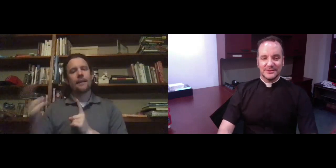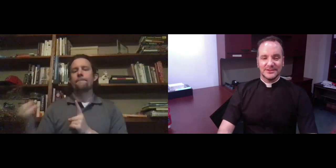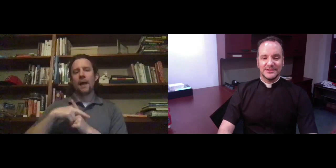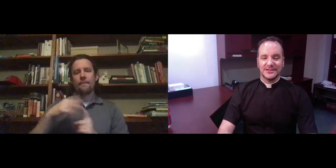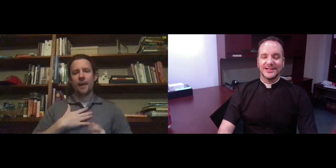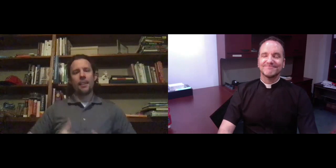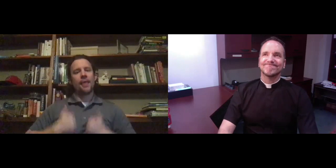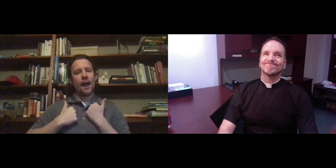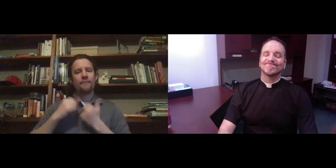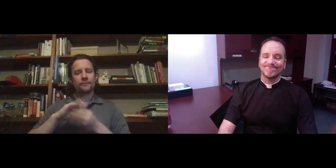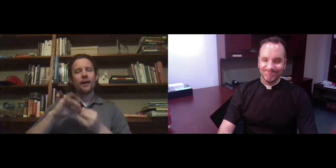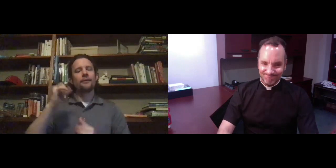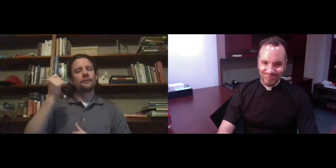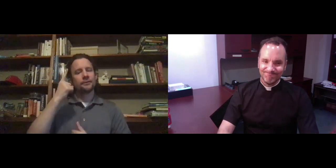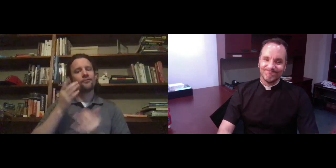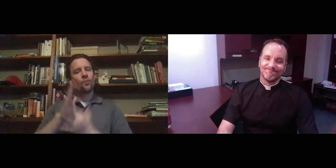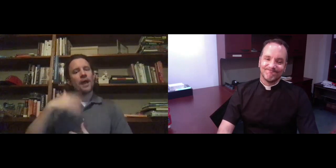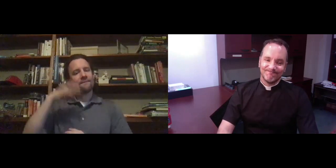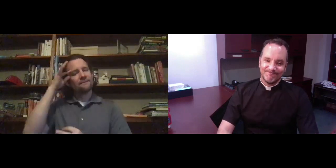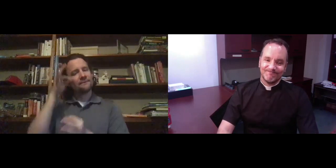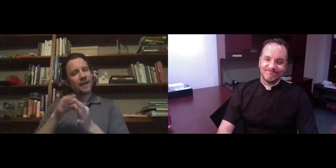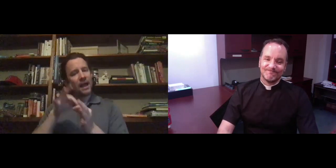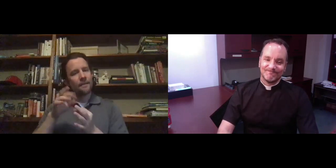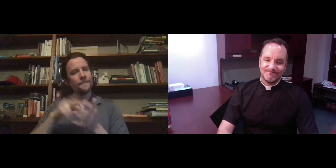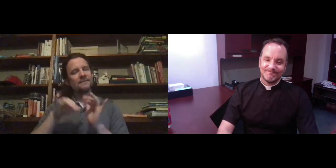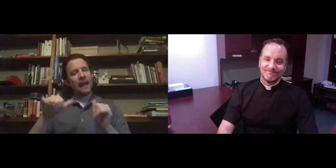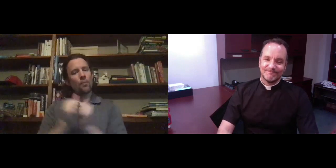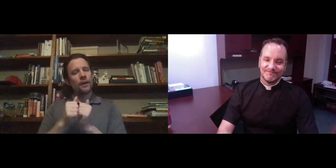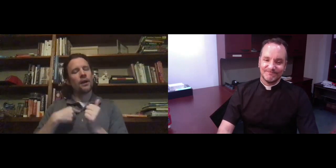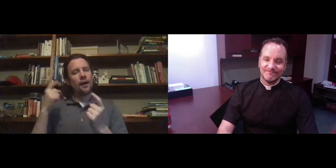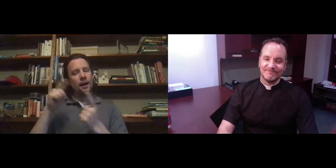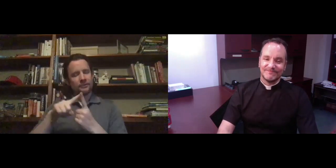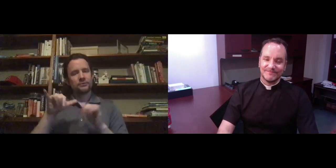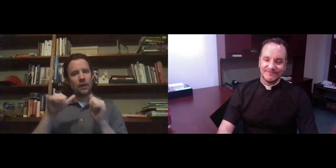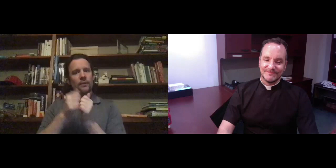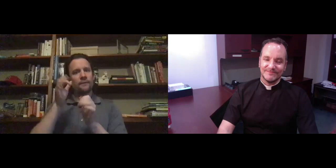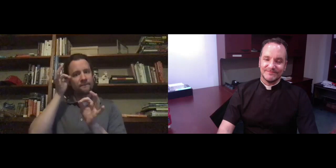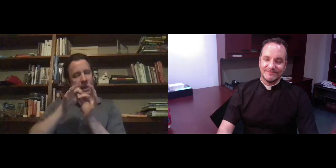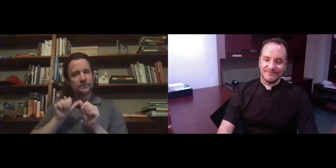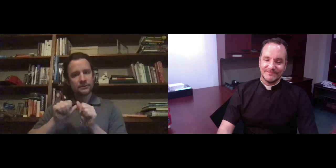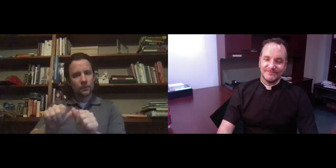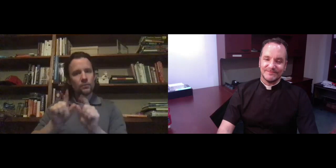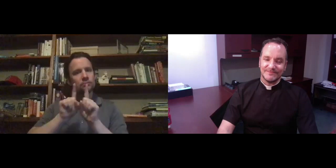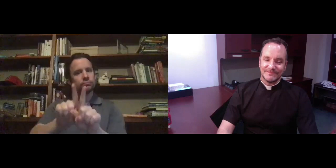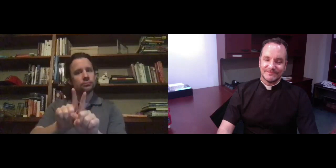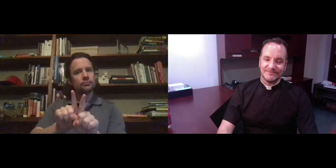same message applies from that book. I felt that way in my life. I've gone through many things, and with my faith